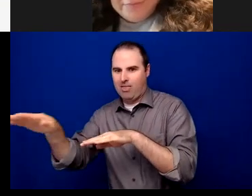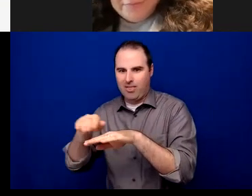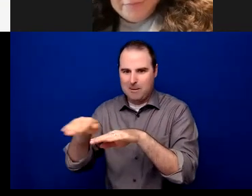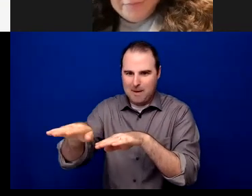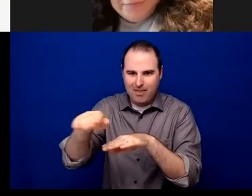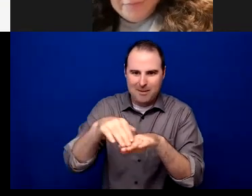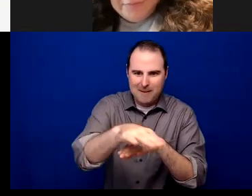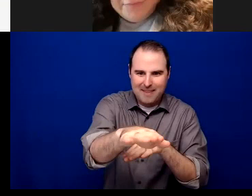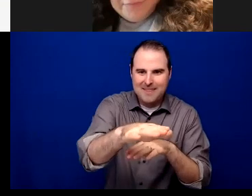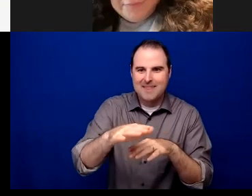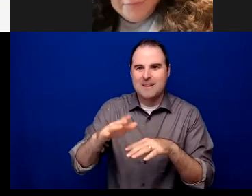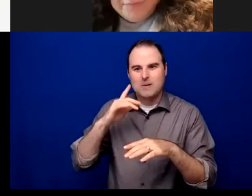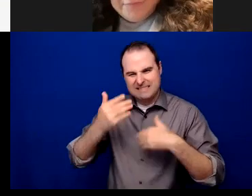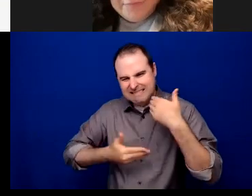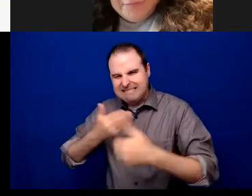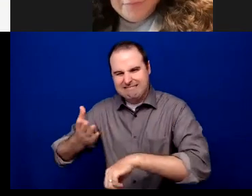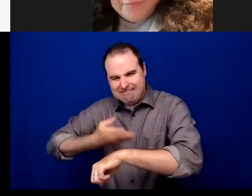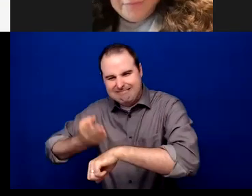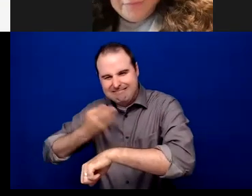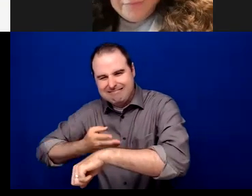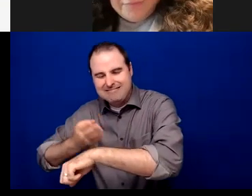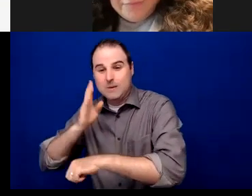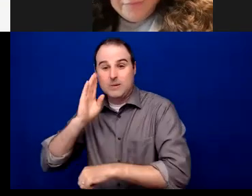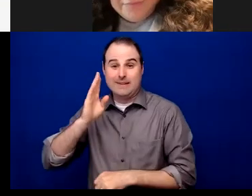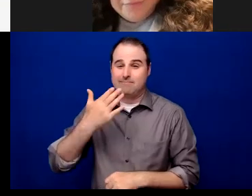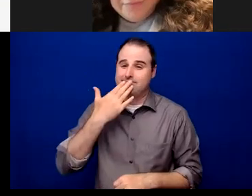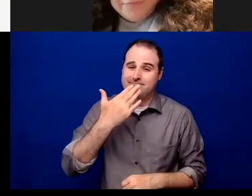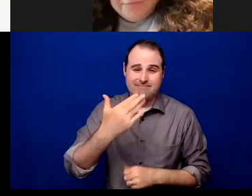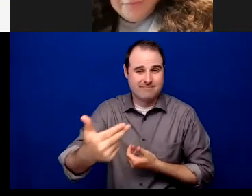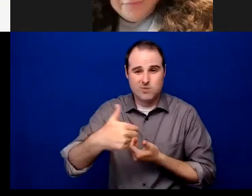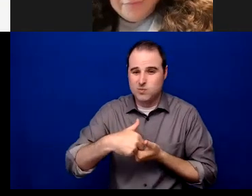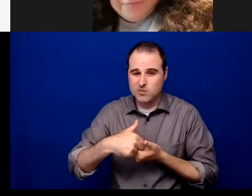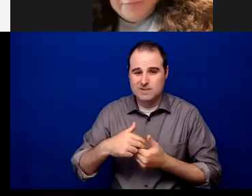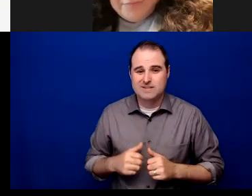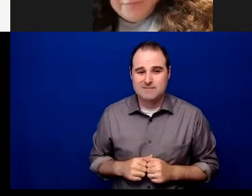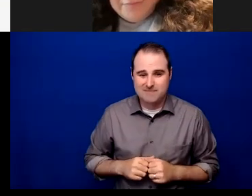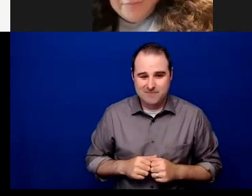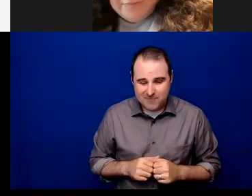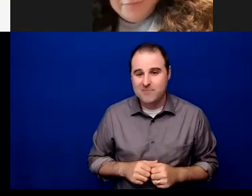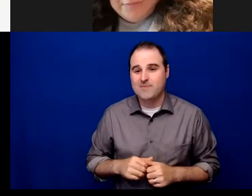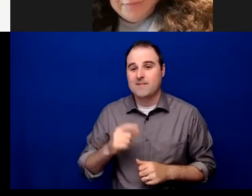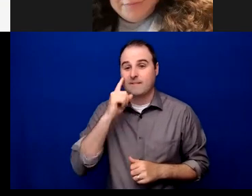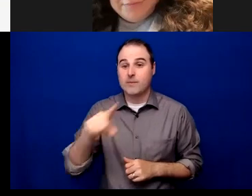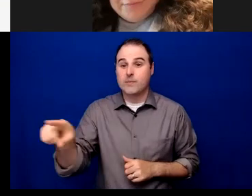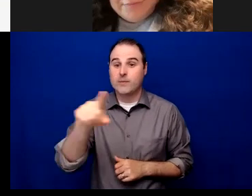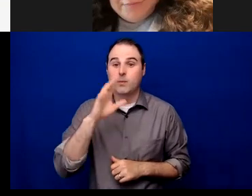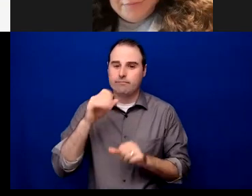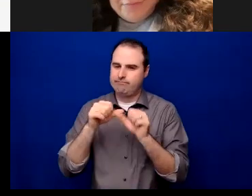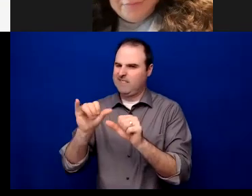So thank you all so much for joining us this morning. And for those of you who are going to continue in that work, I look forward to being in contact